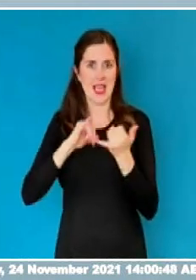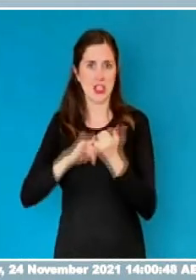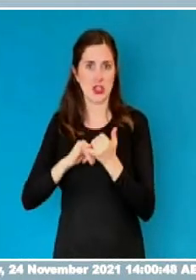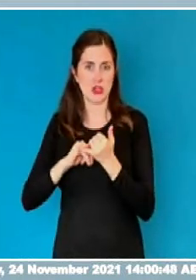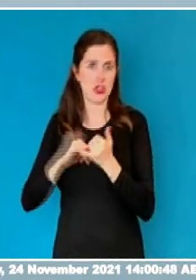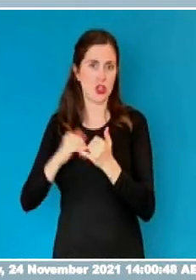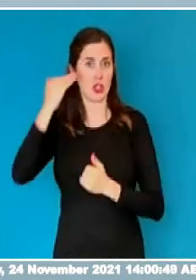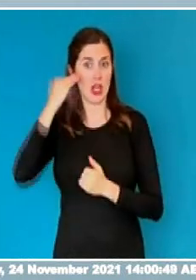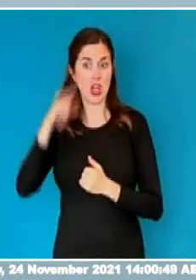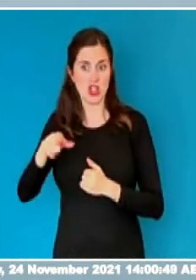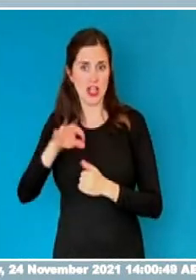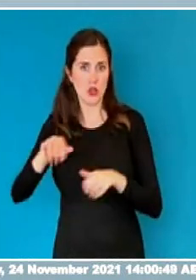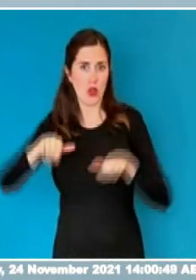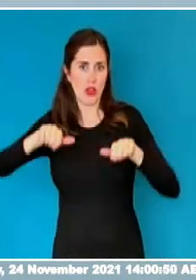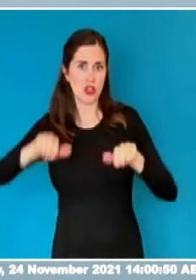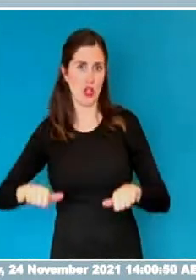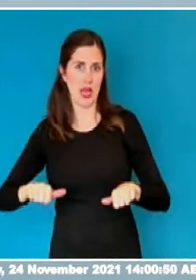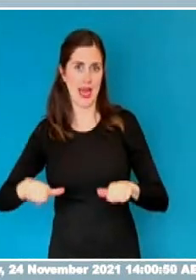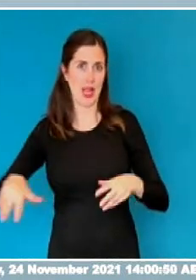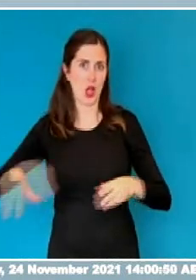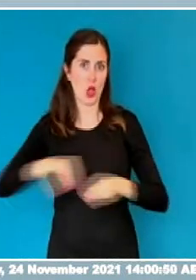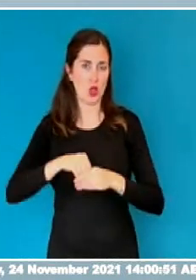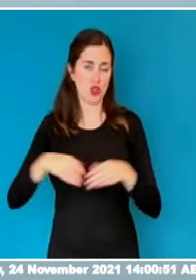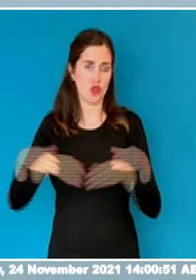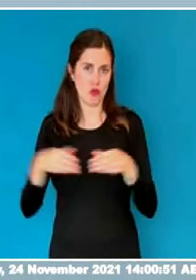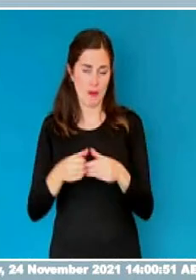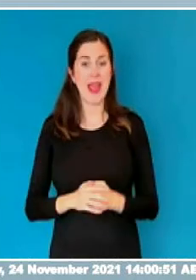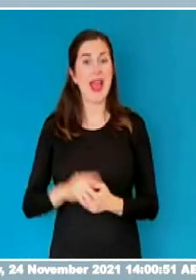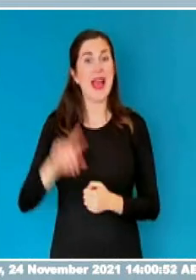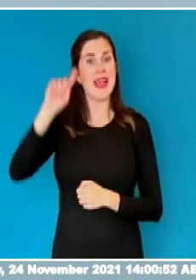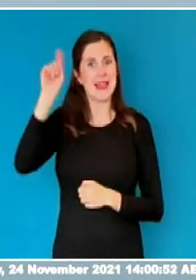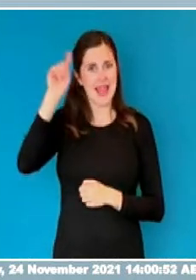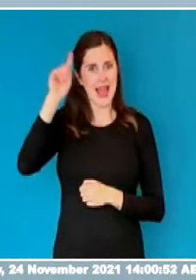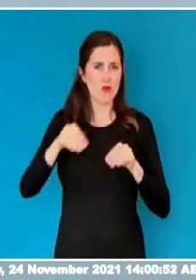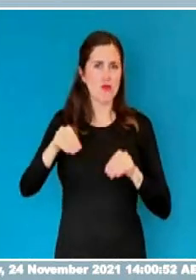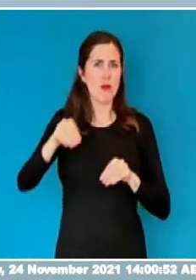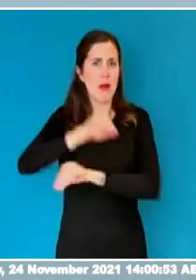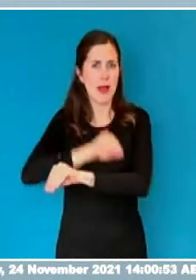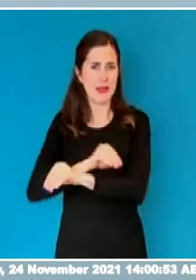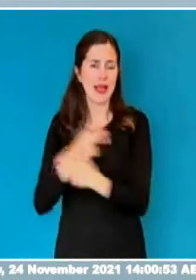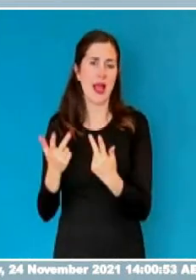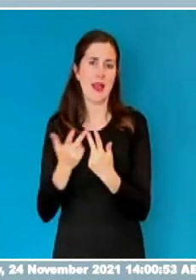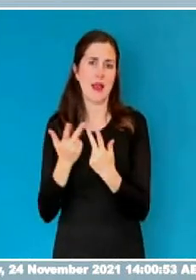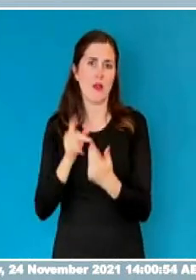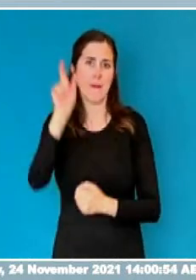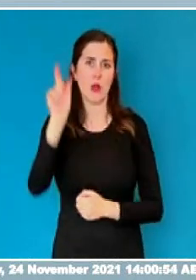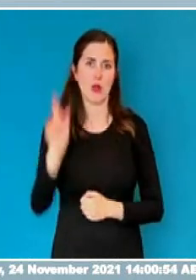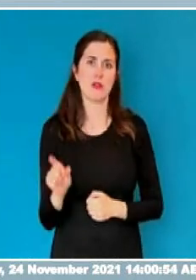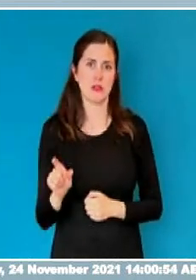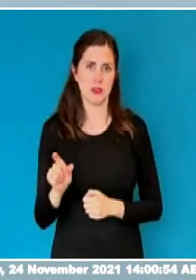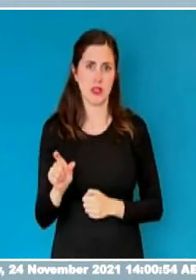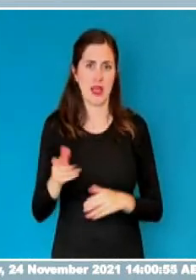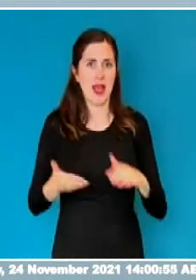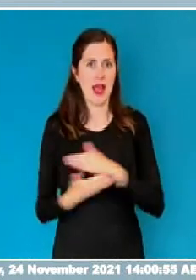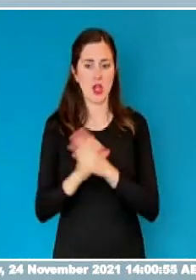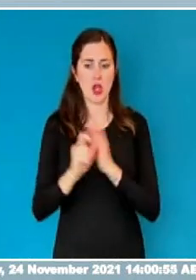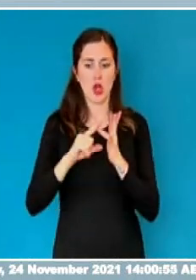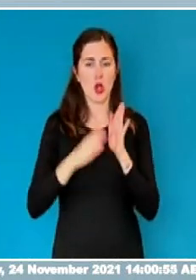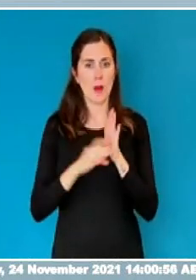Inclusion Group. These roles have now been taken up by another member of Comcare's Senior Executive